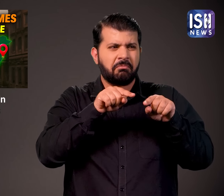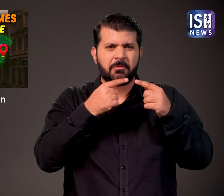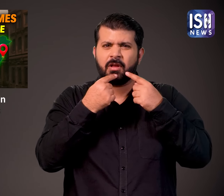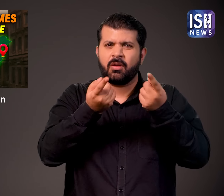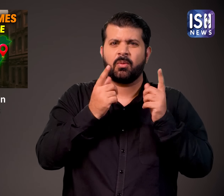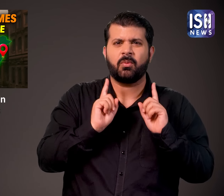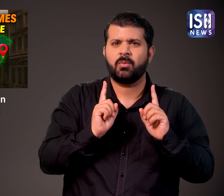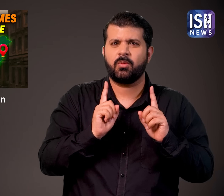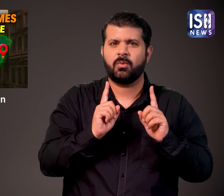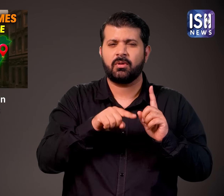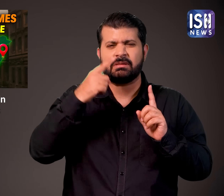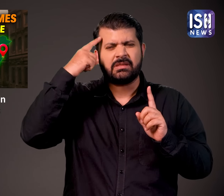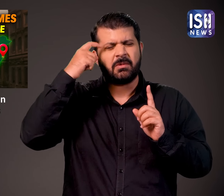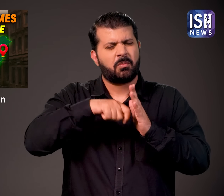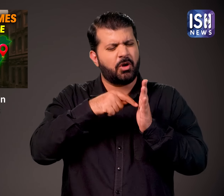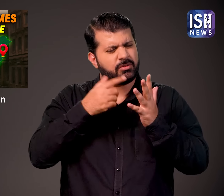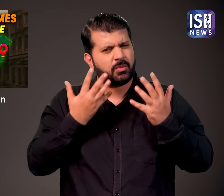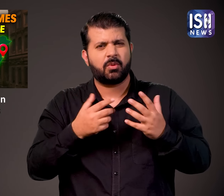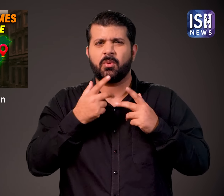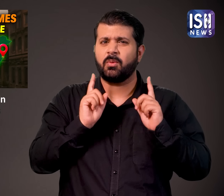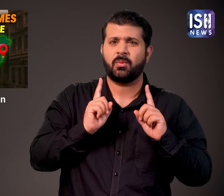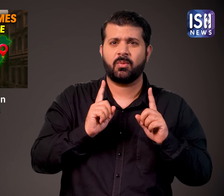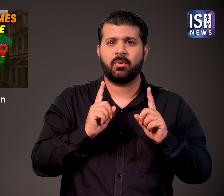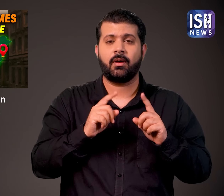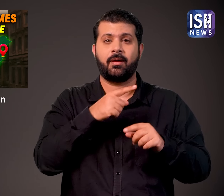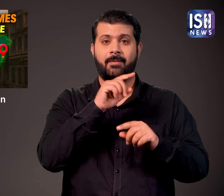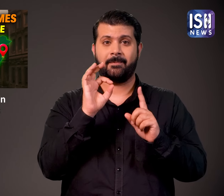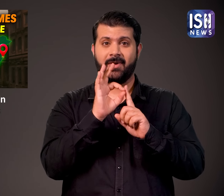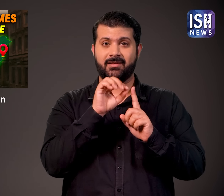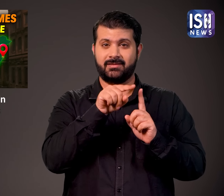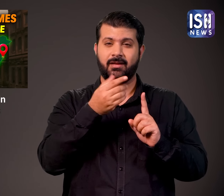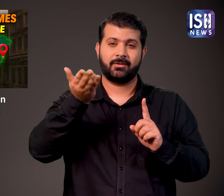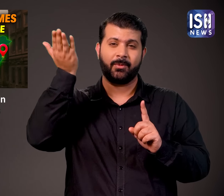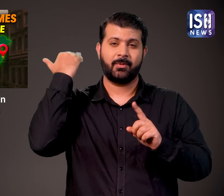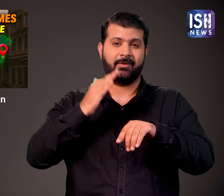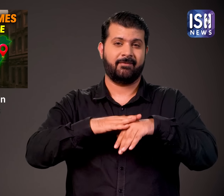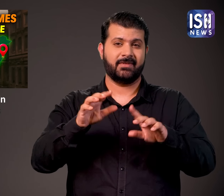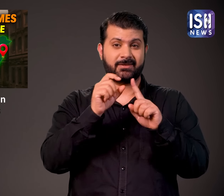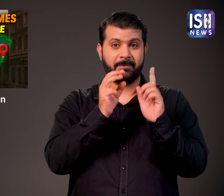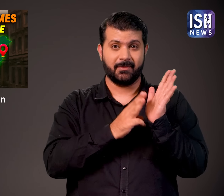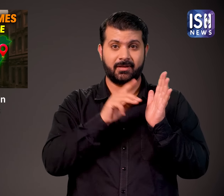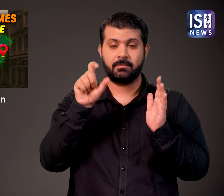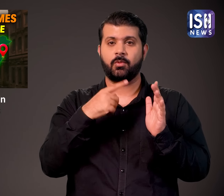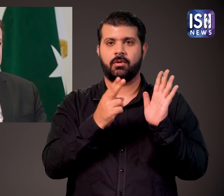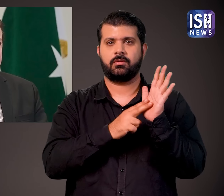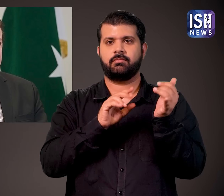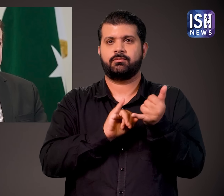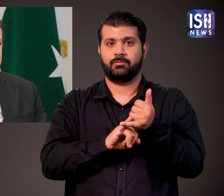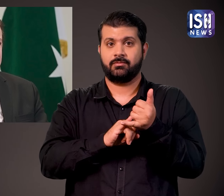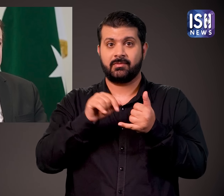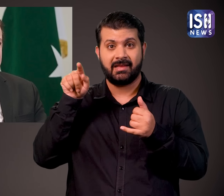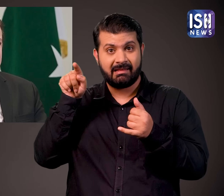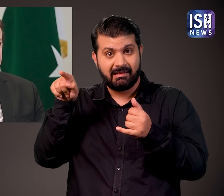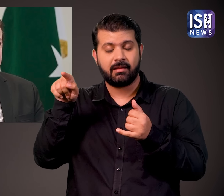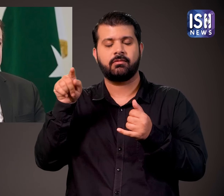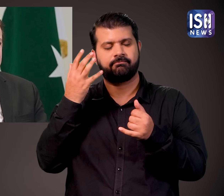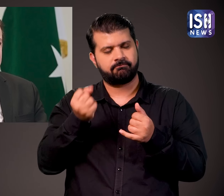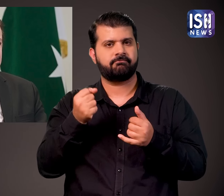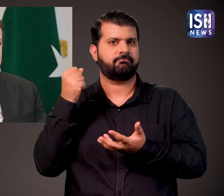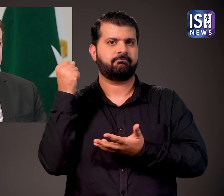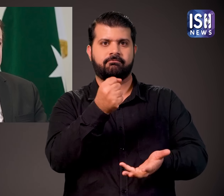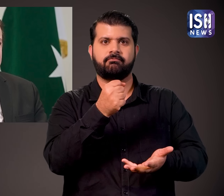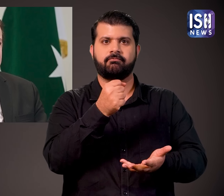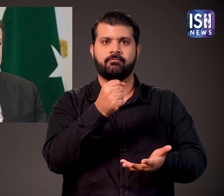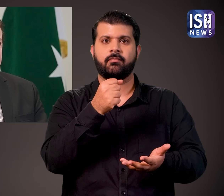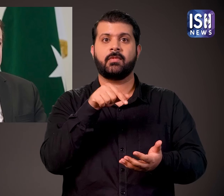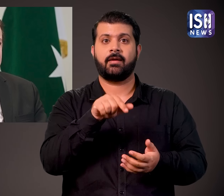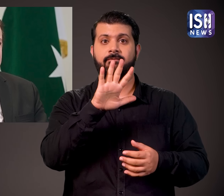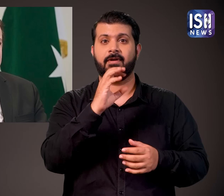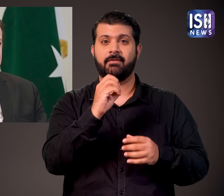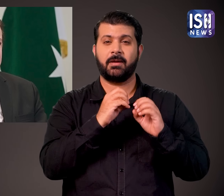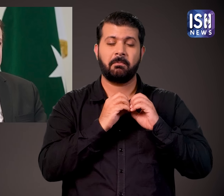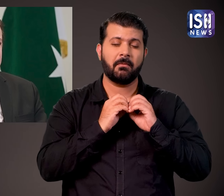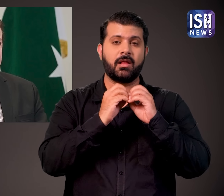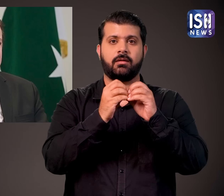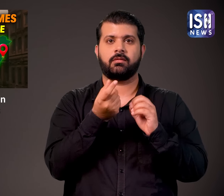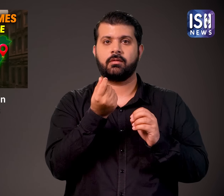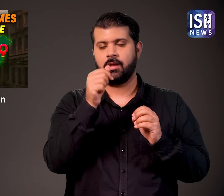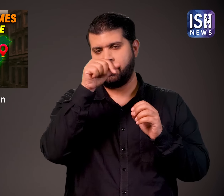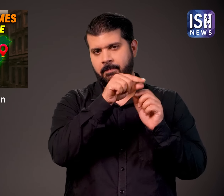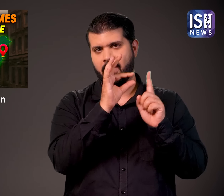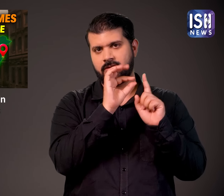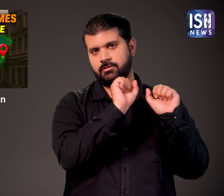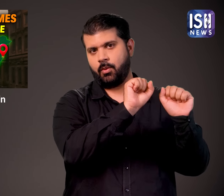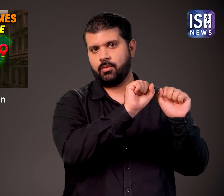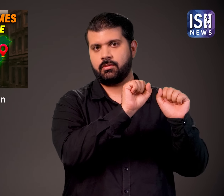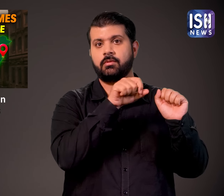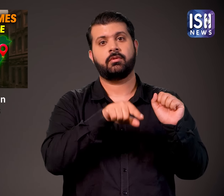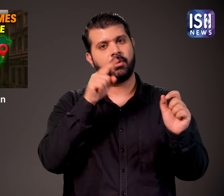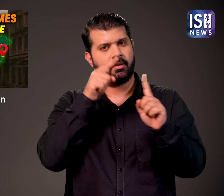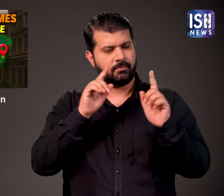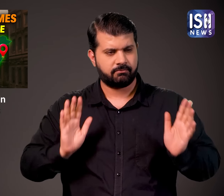This project was a dream initiative of former Pakistan Prime Minister Nawaz Sharif and is worth 50 billion PKR.